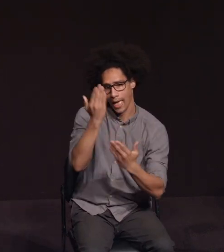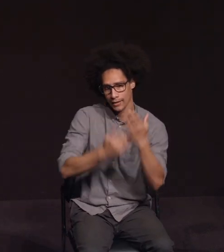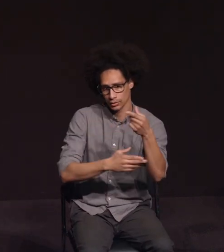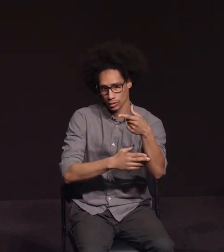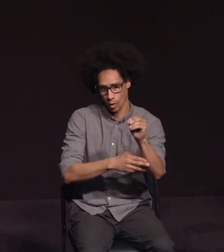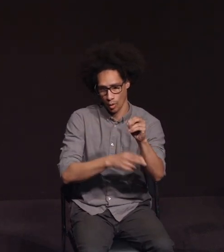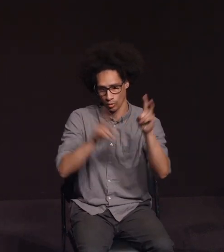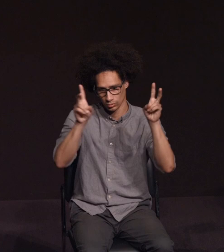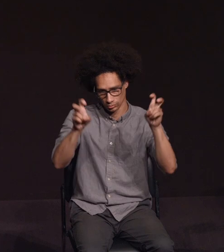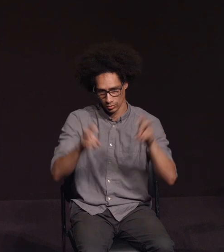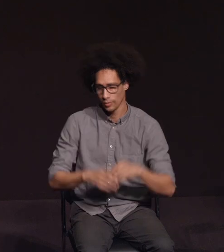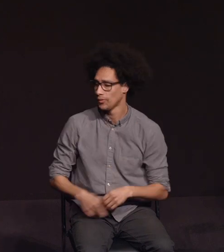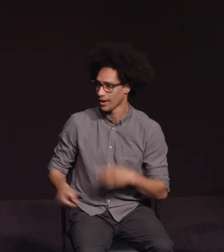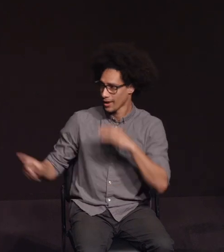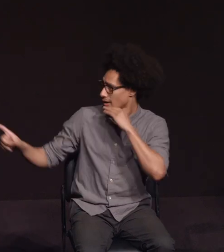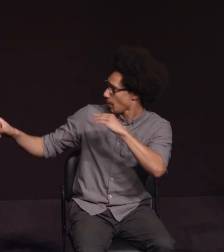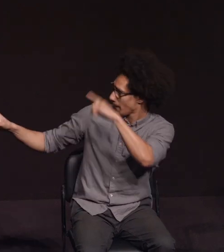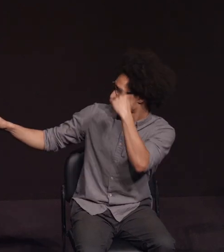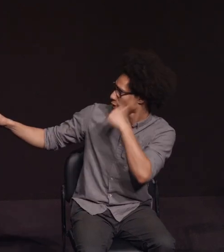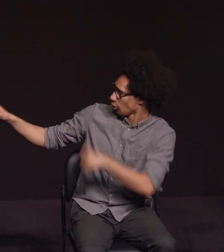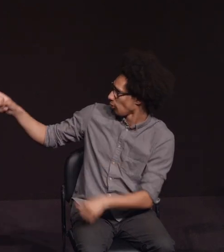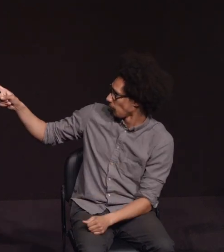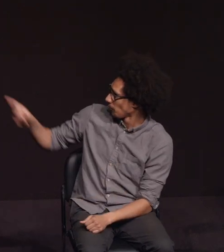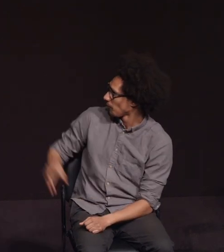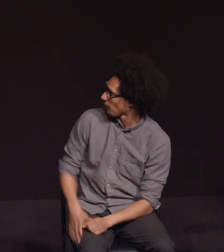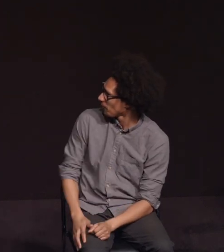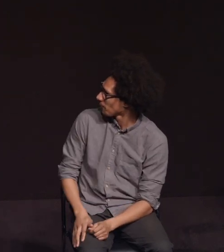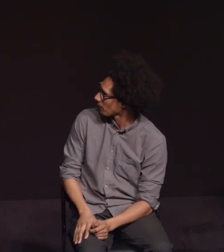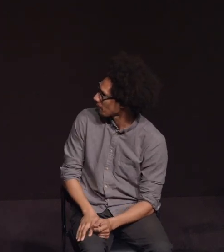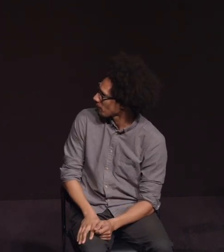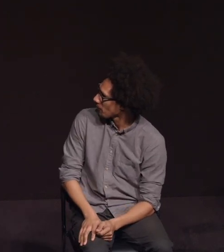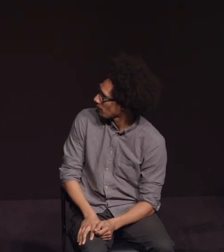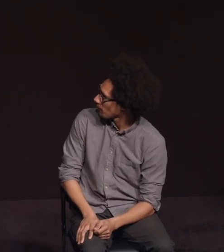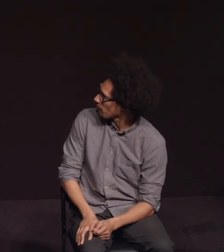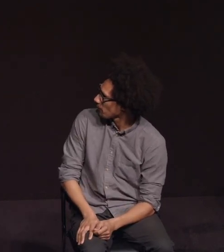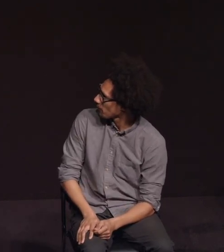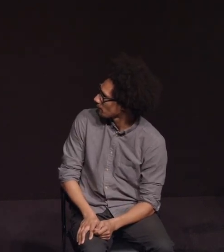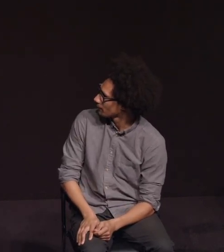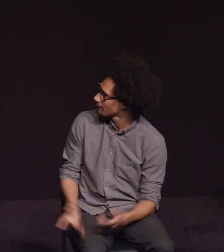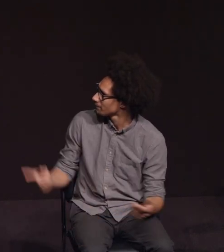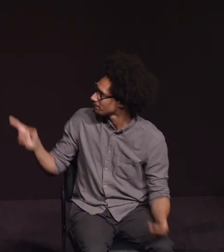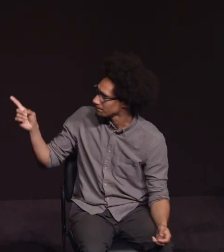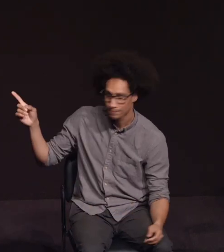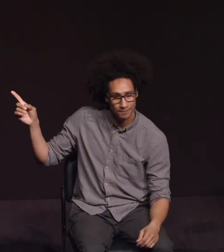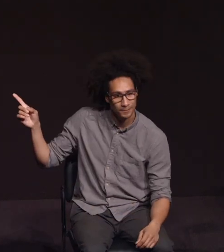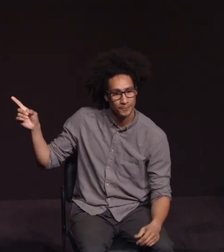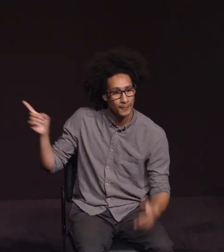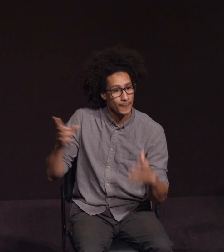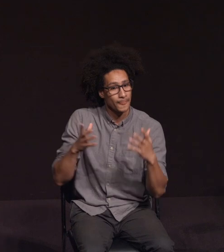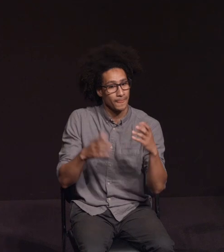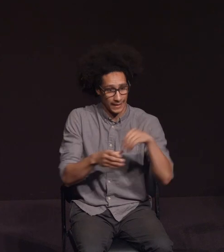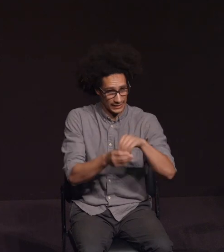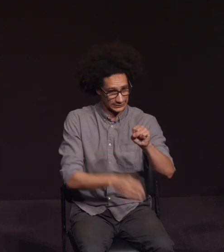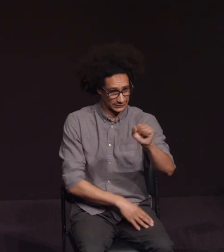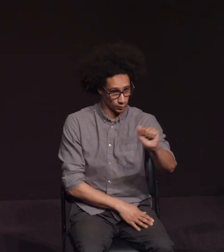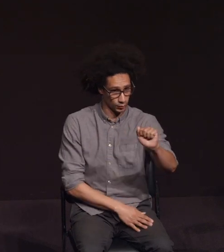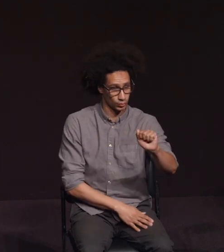little girl on the cover. A lot of--in the sexual abuse community, unfortunately, we put